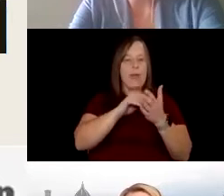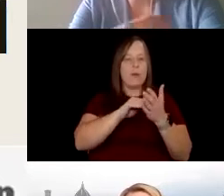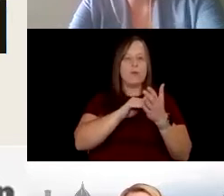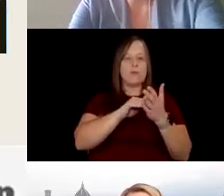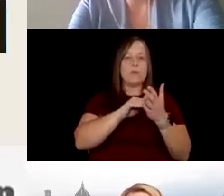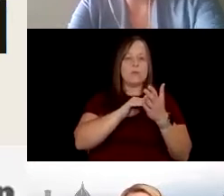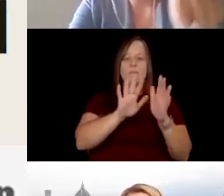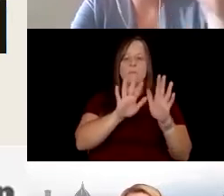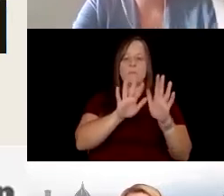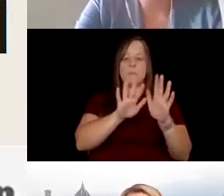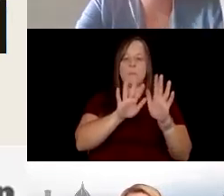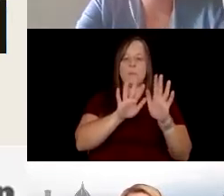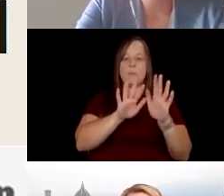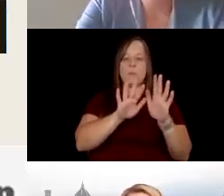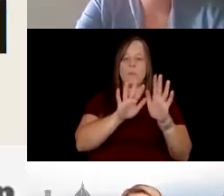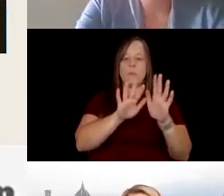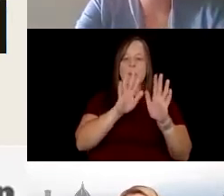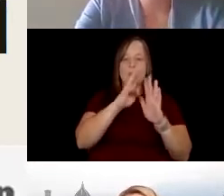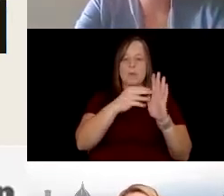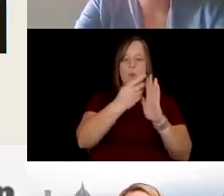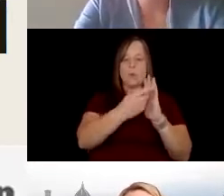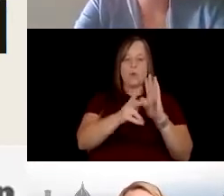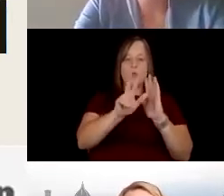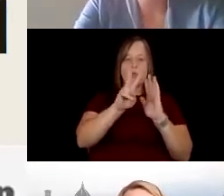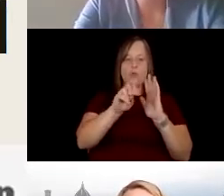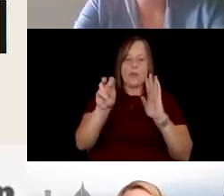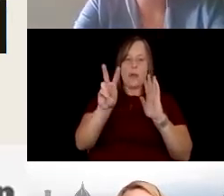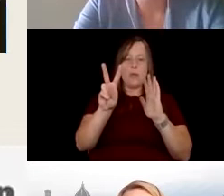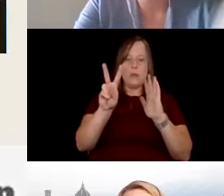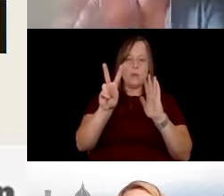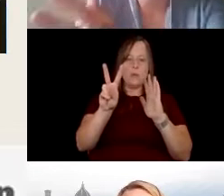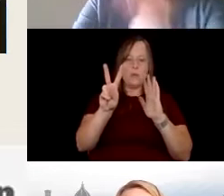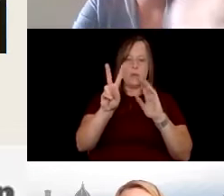I'm sorry, and the pie chart I'm looking at here, this is 2000 to 2020. So this is a 20 year,